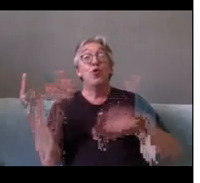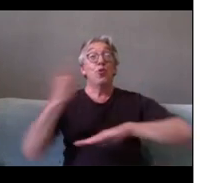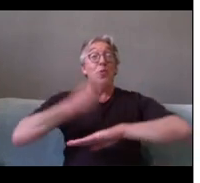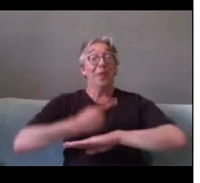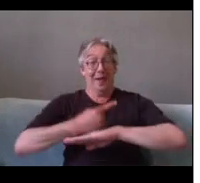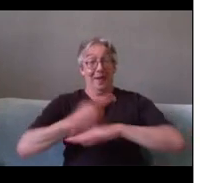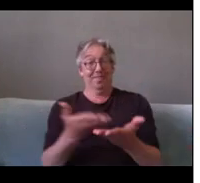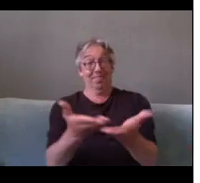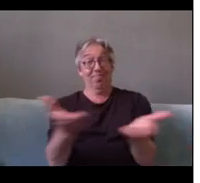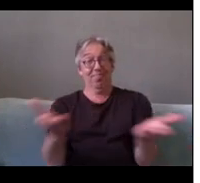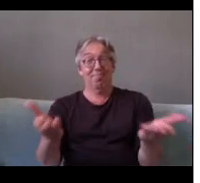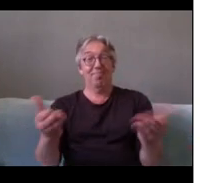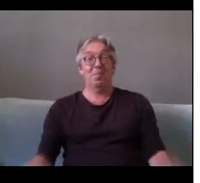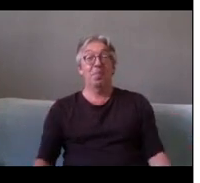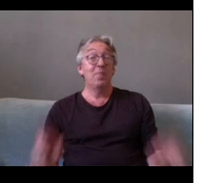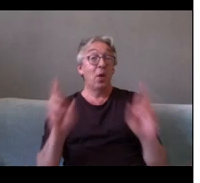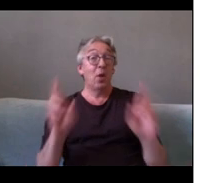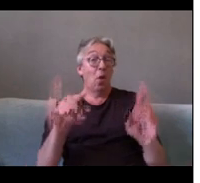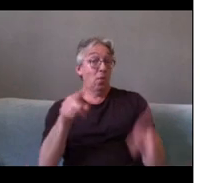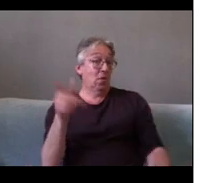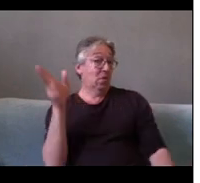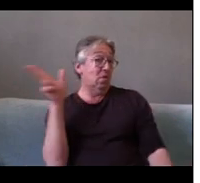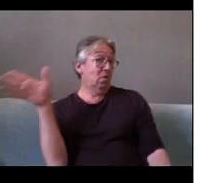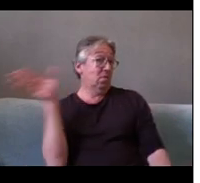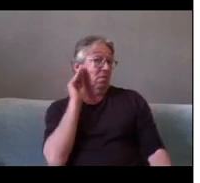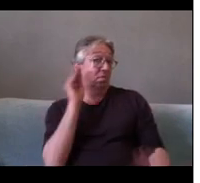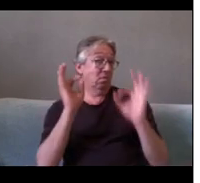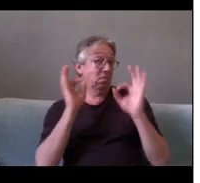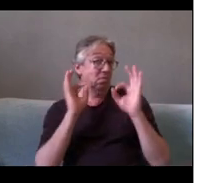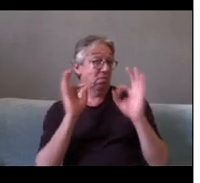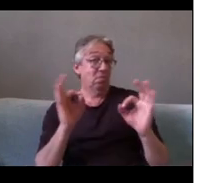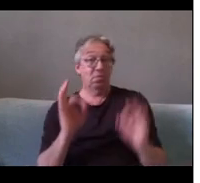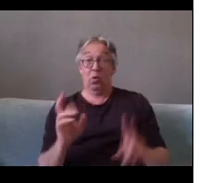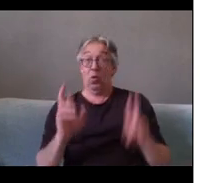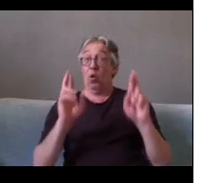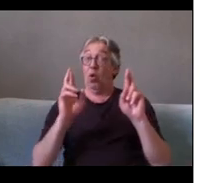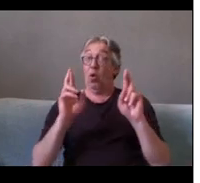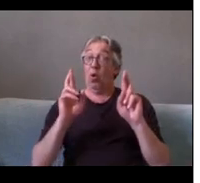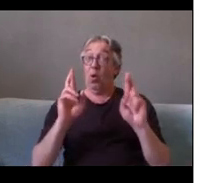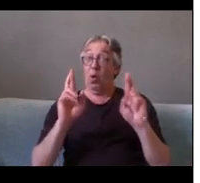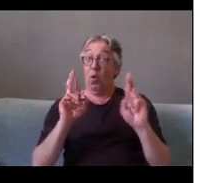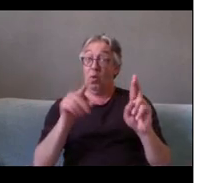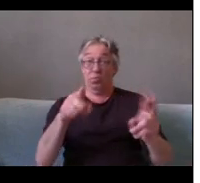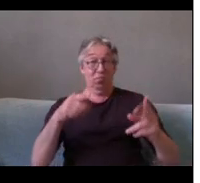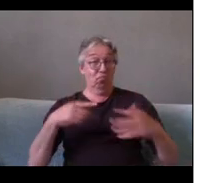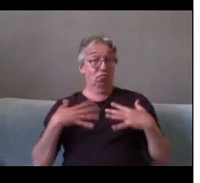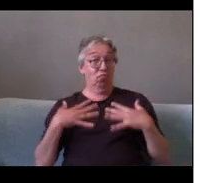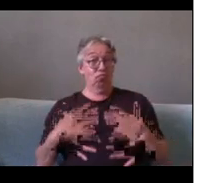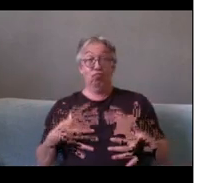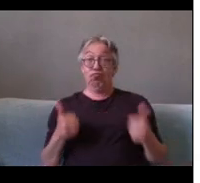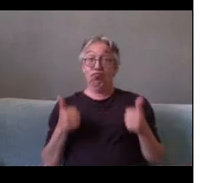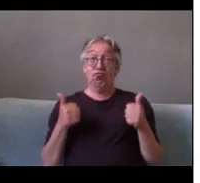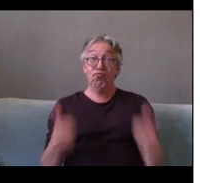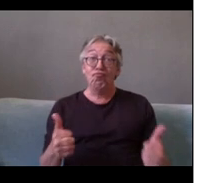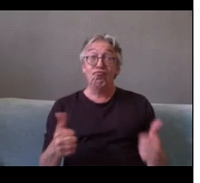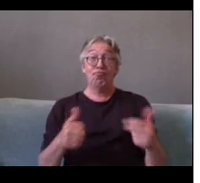I hope you can all hear me and you are all well and staying safe. And thank you very much for attending this webinar.